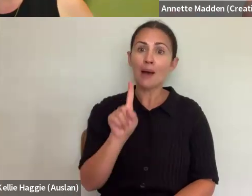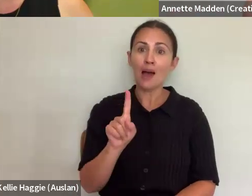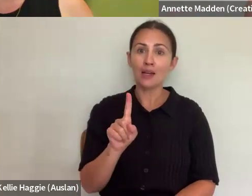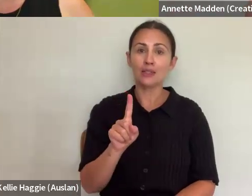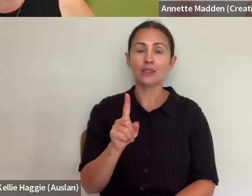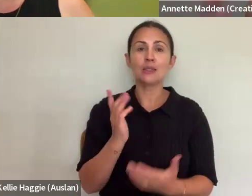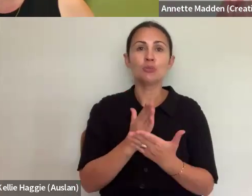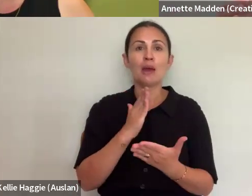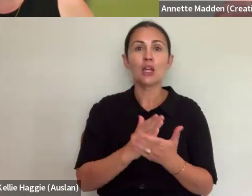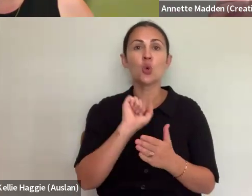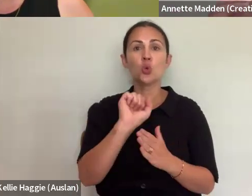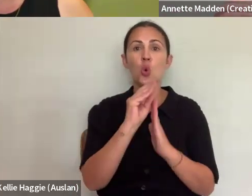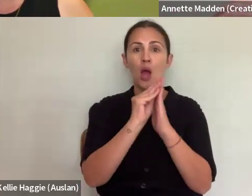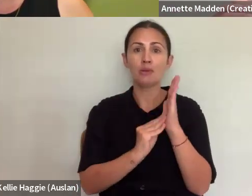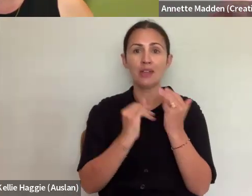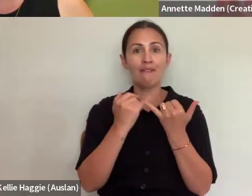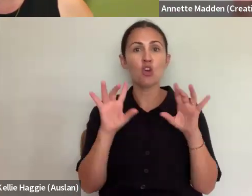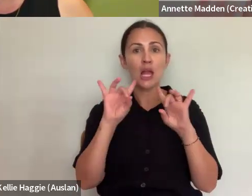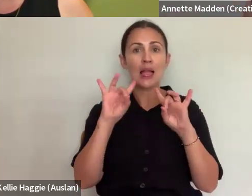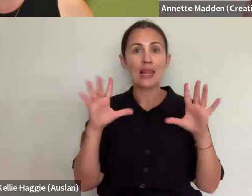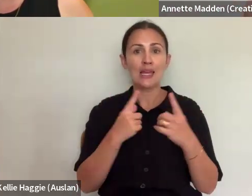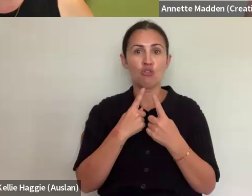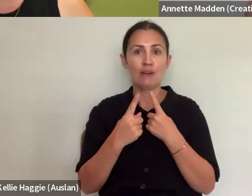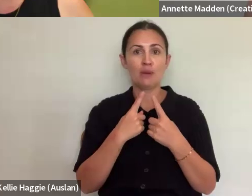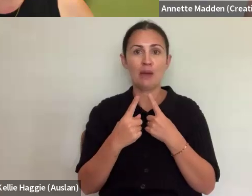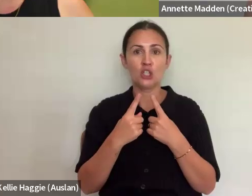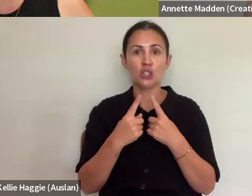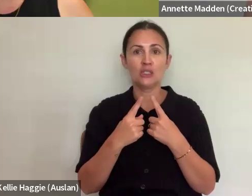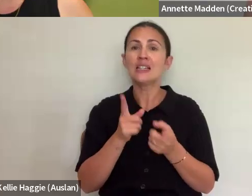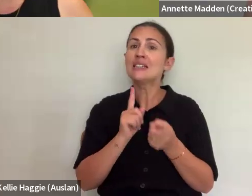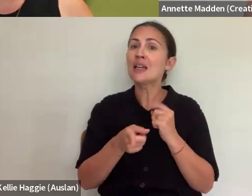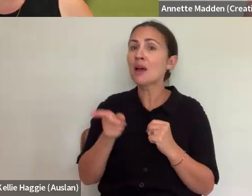Again, totally fine for there to be a mix of confirmed an unconfirmed activity,